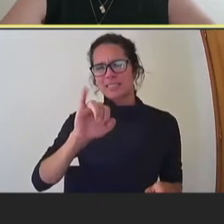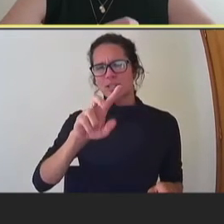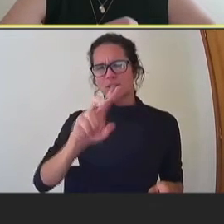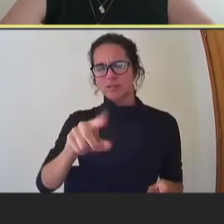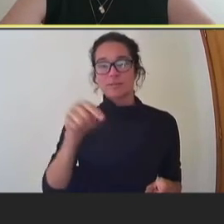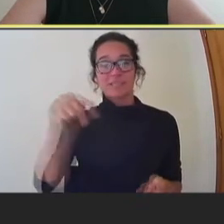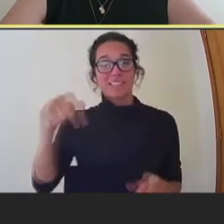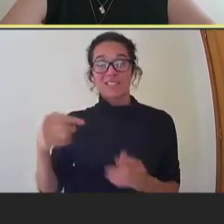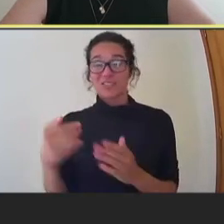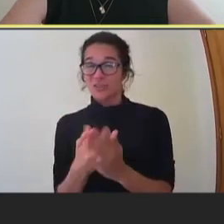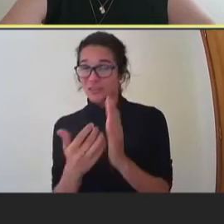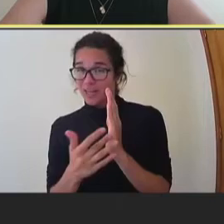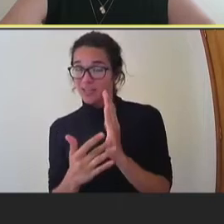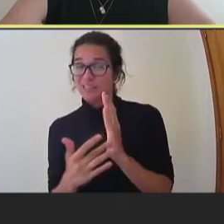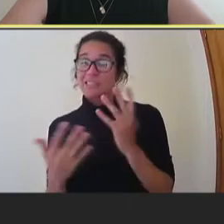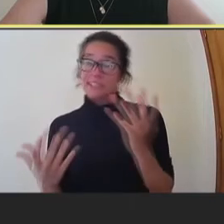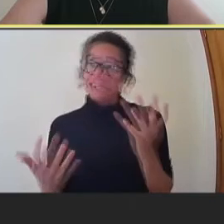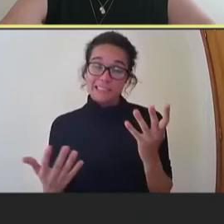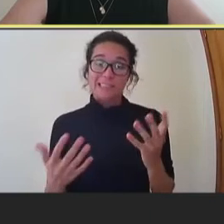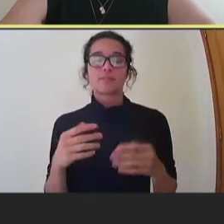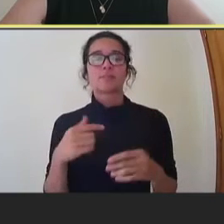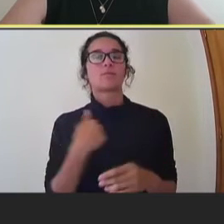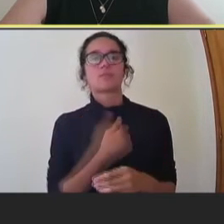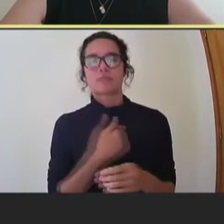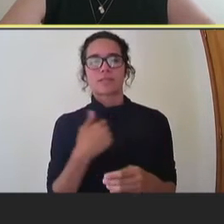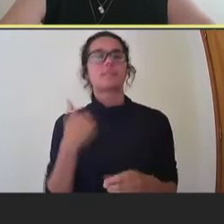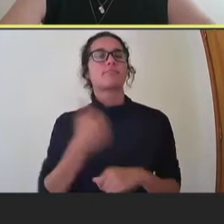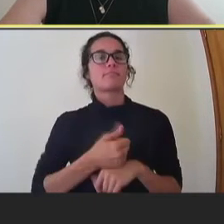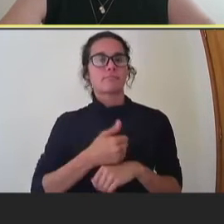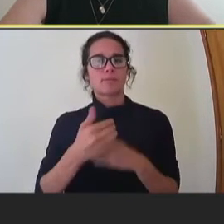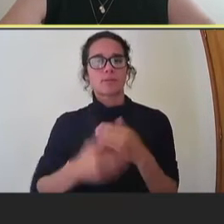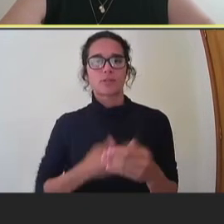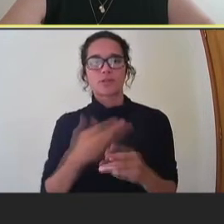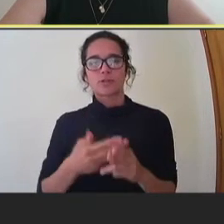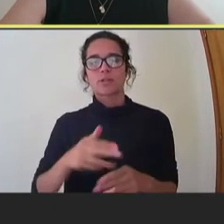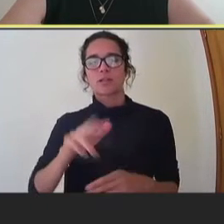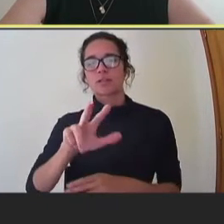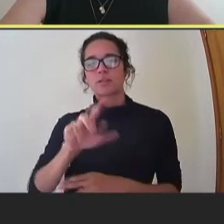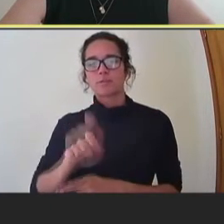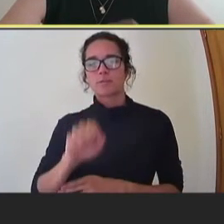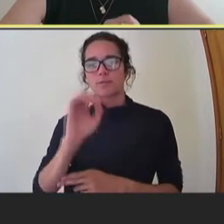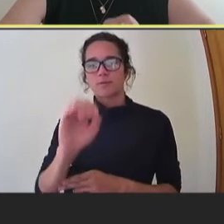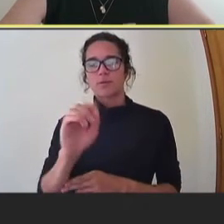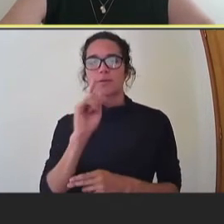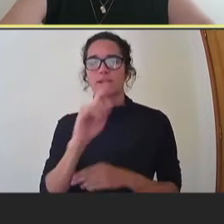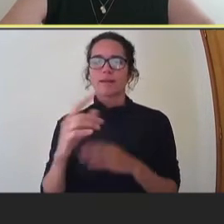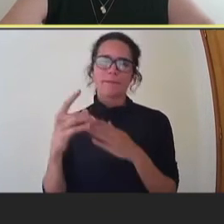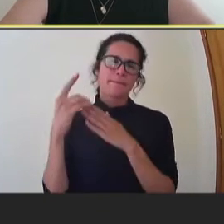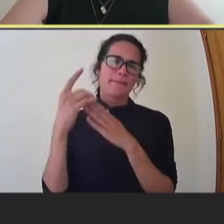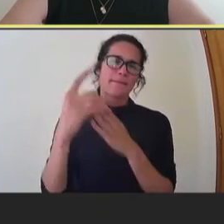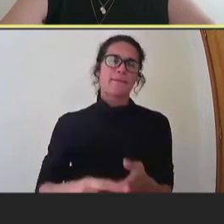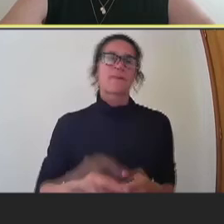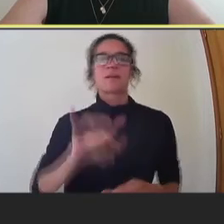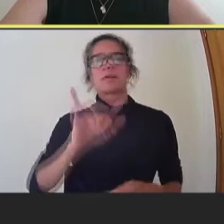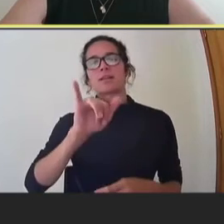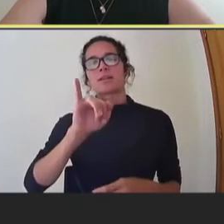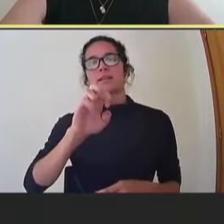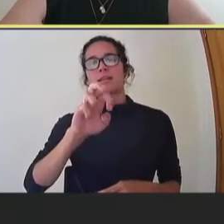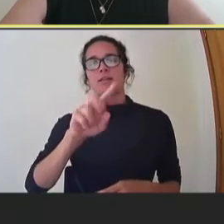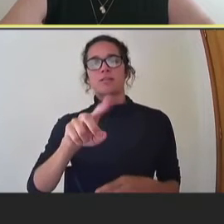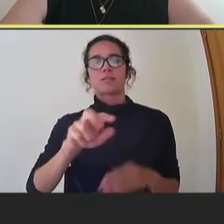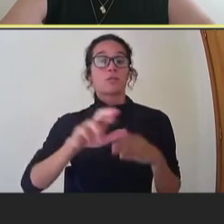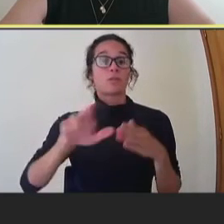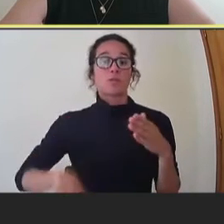we had a process called 3.0 that really drove the yield from the facility. When we first took